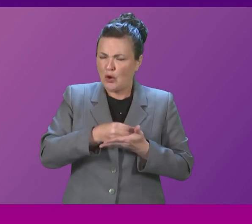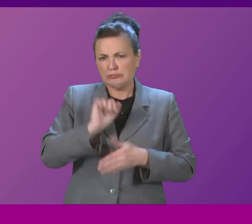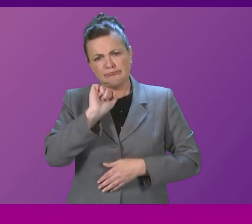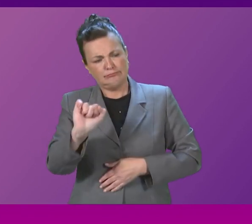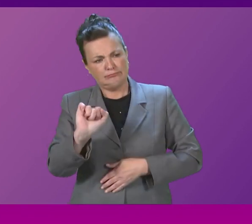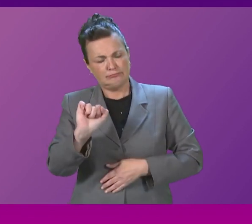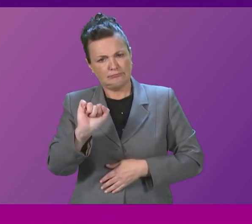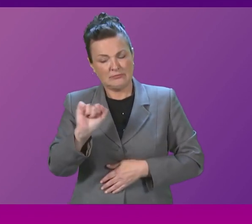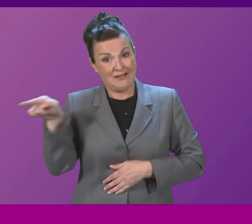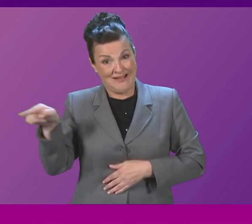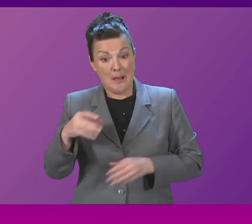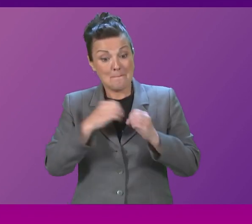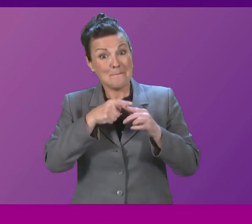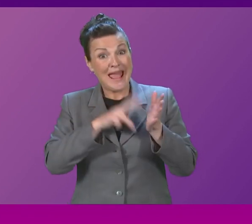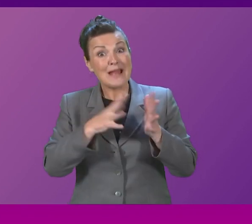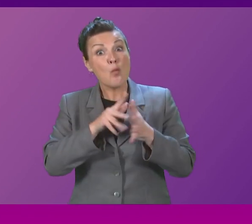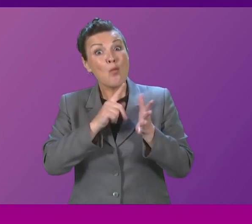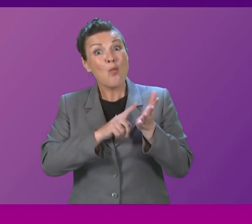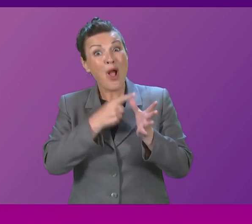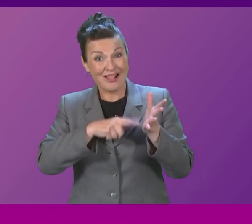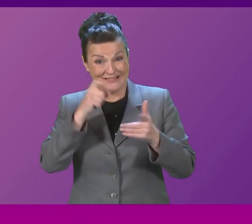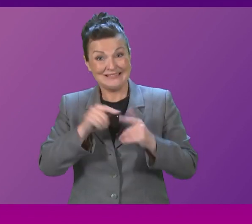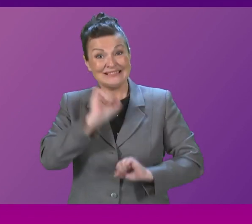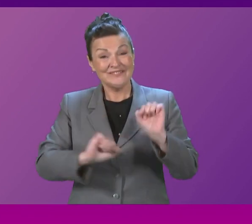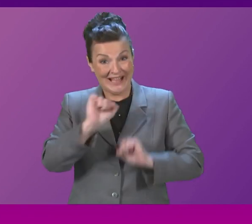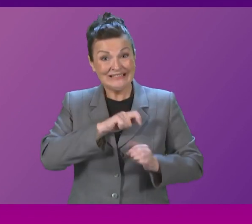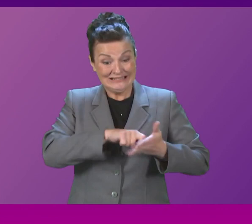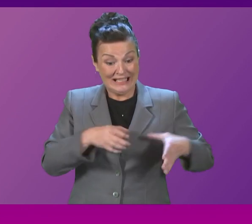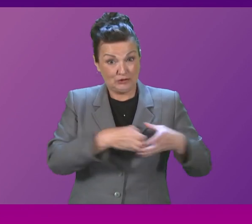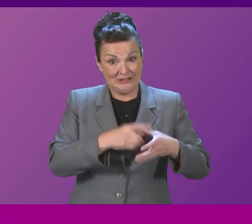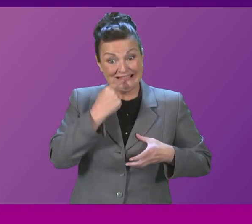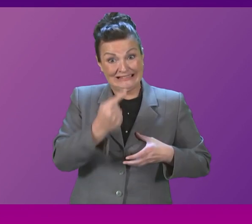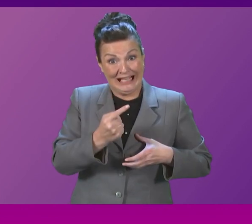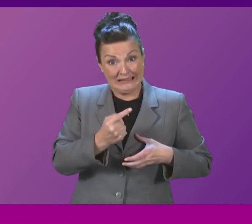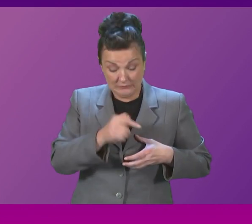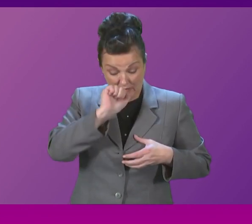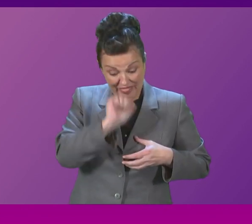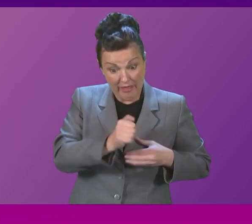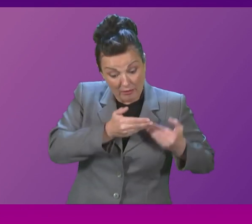The Secretary of State for Defence, Ben Wallace, has said that, over the lifetime of the programme,